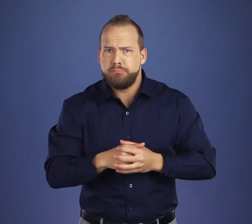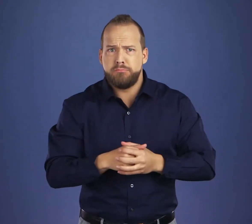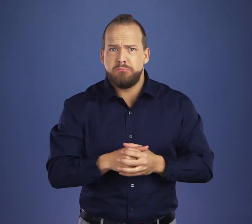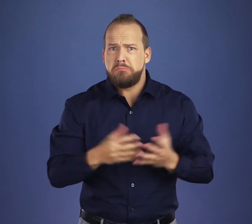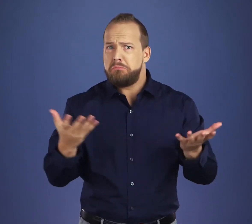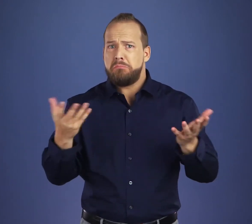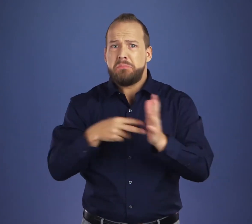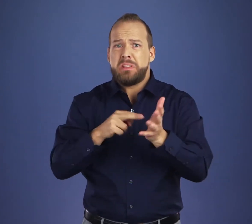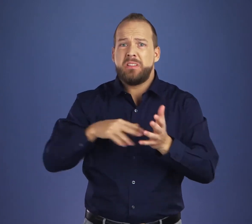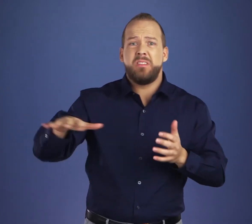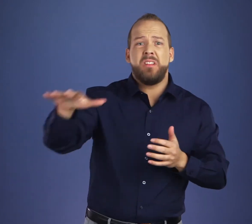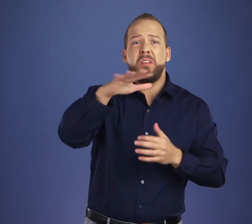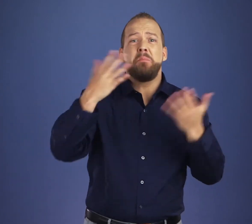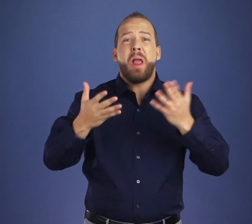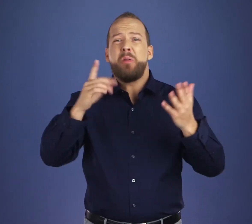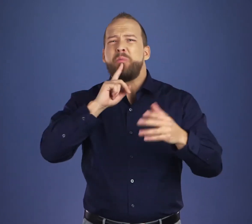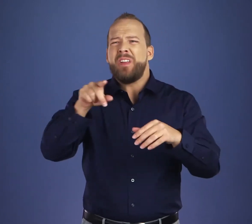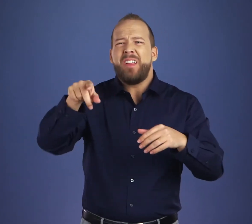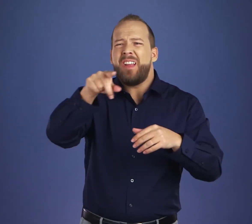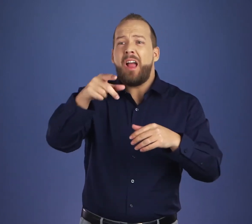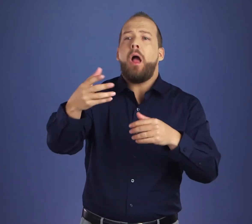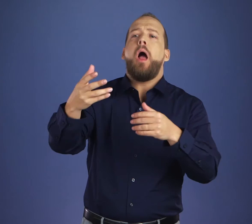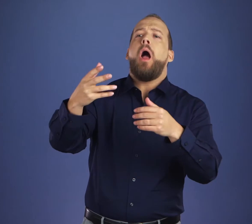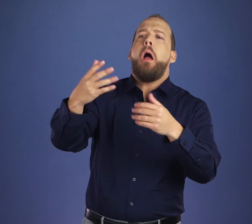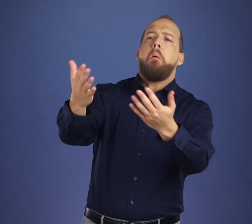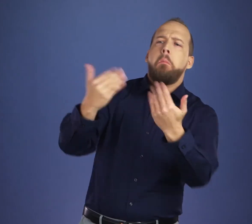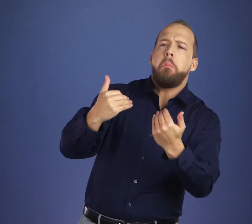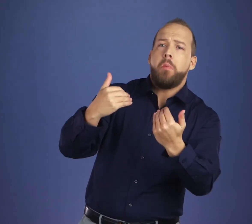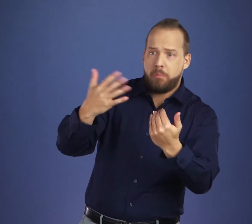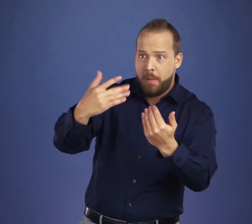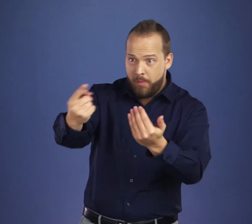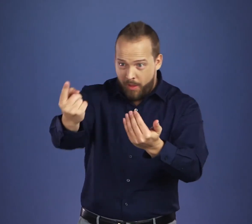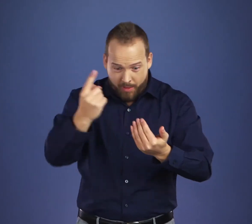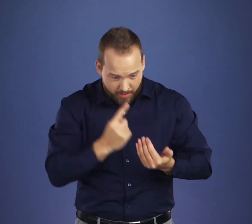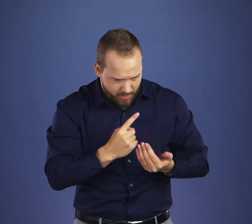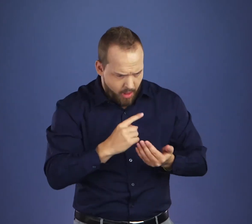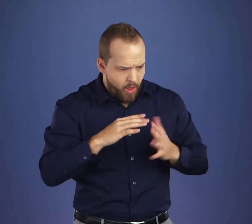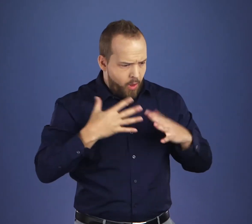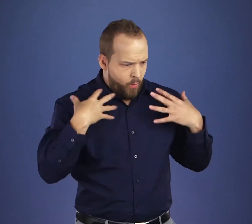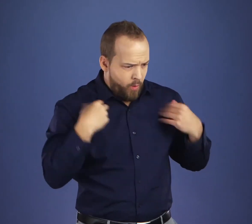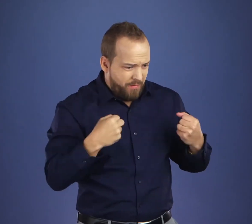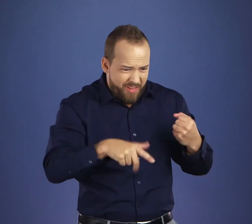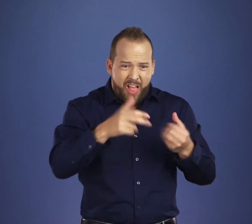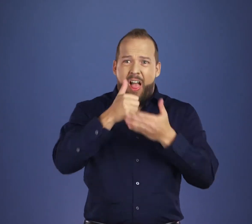How could we know that thousands of these sometimes frightening people were to make astonishing recoveries